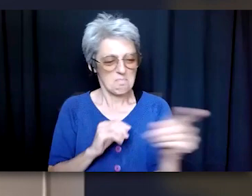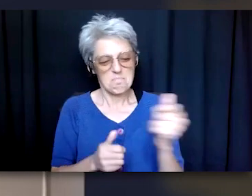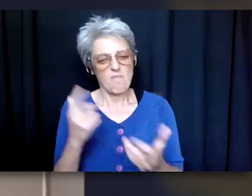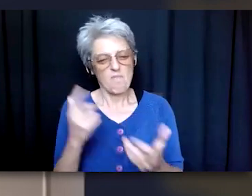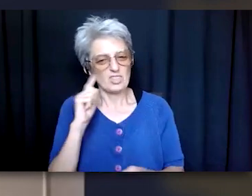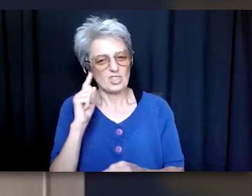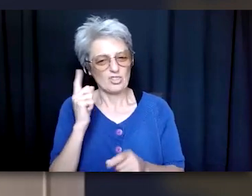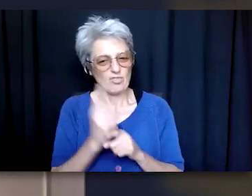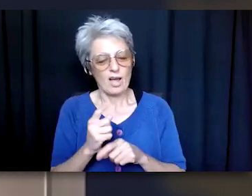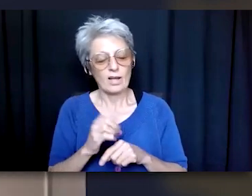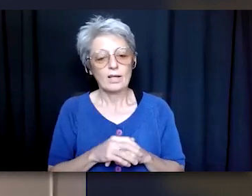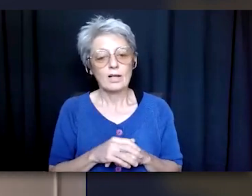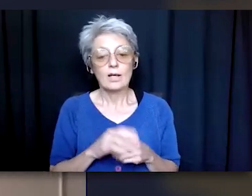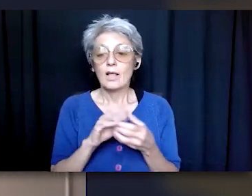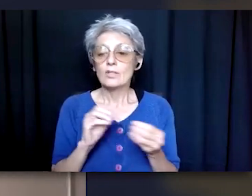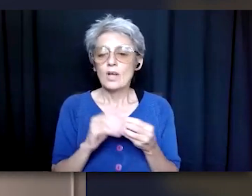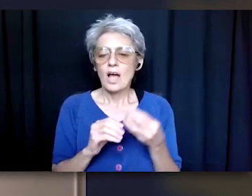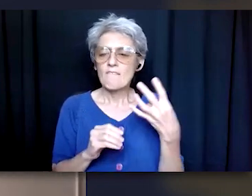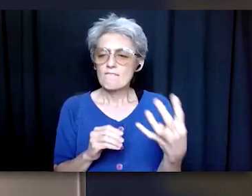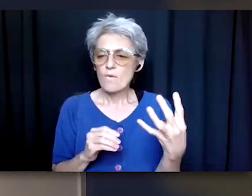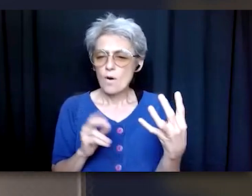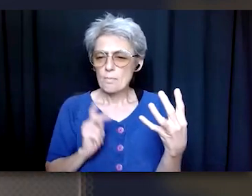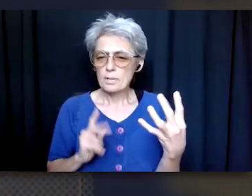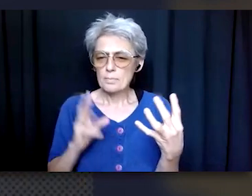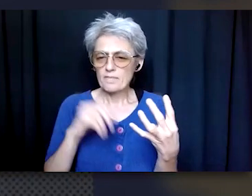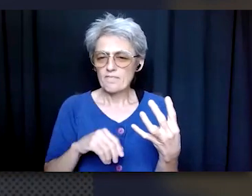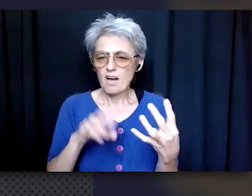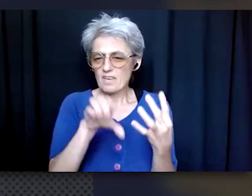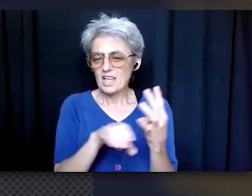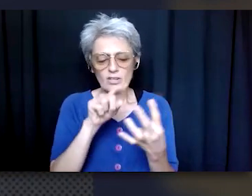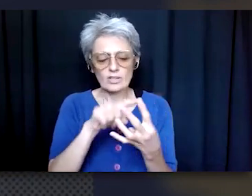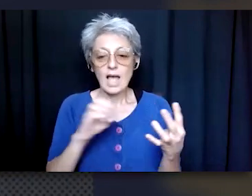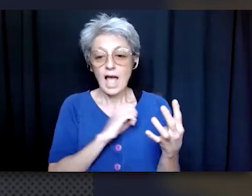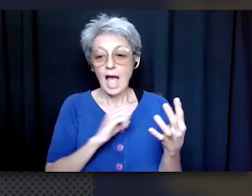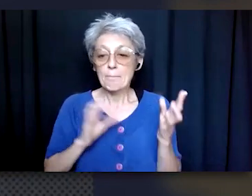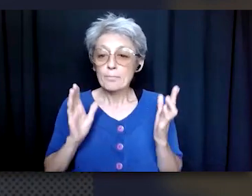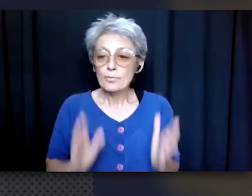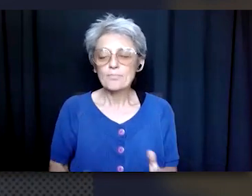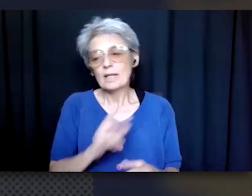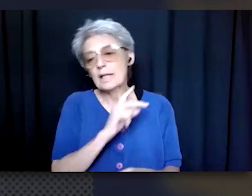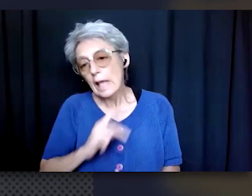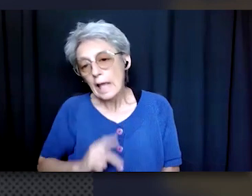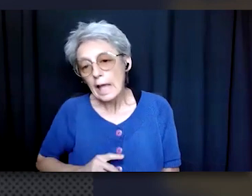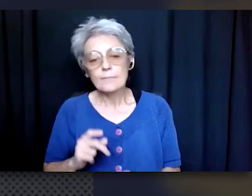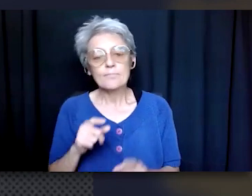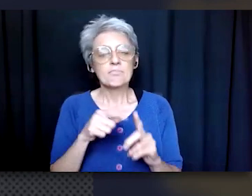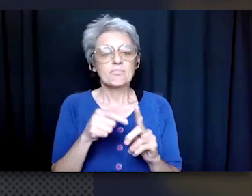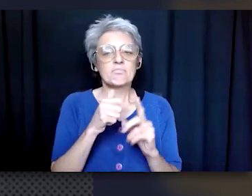four key characters. There’s an emperor or a king. He’s a little vain, he’s a little proud, he wants